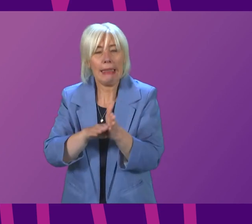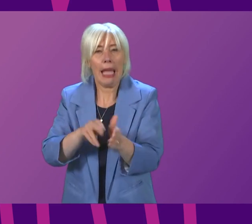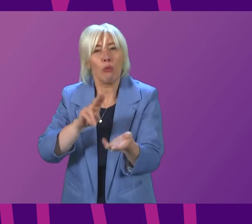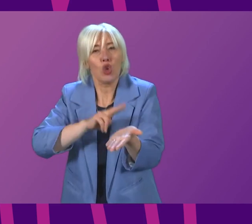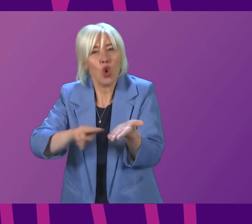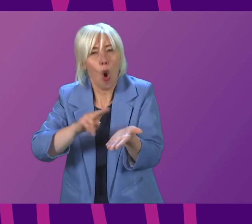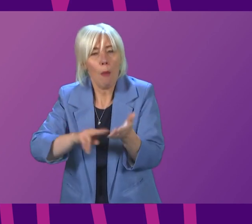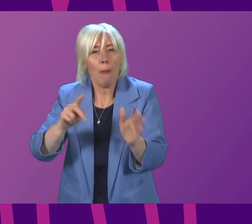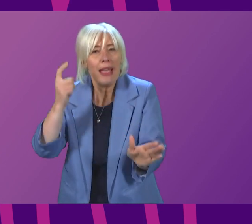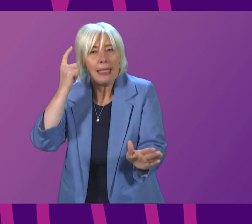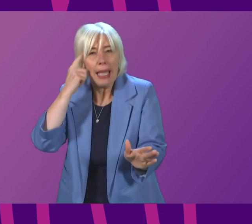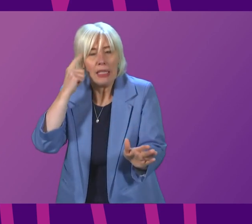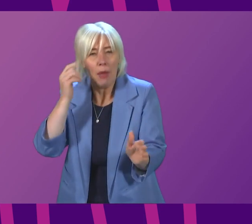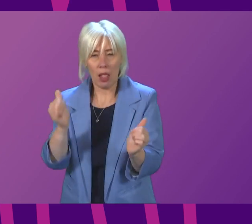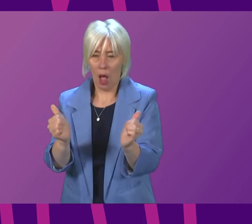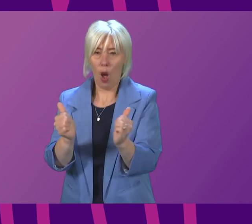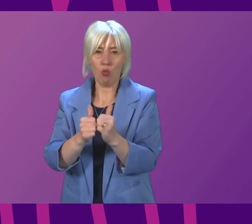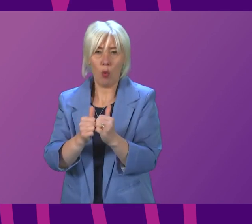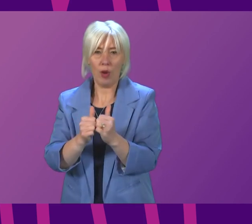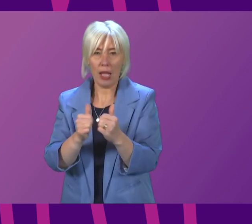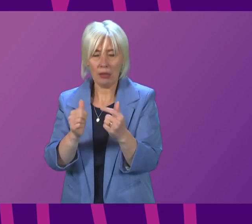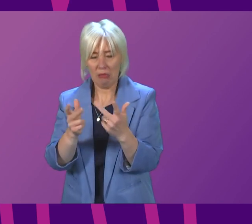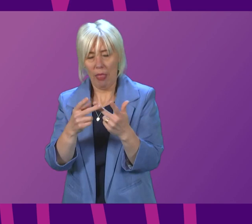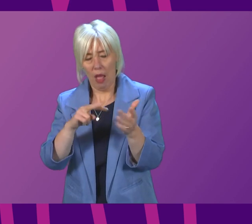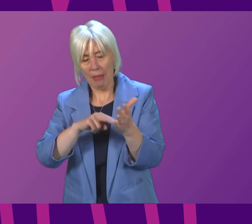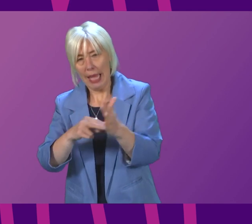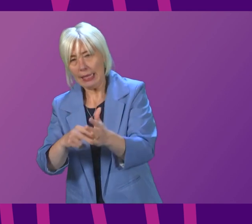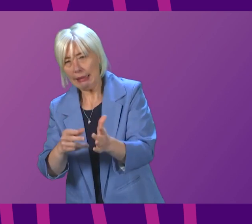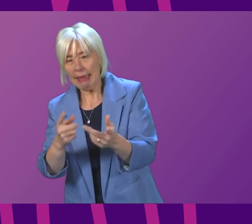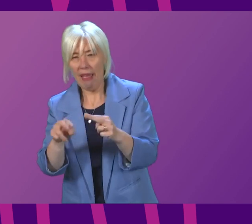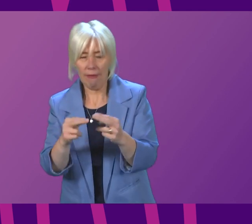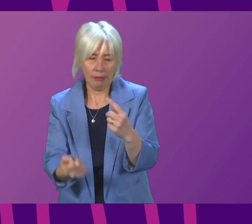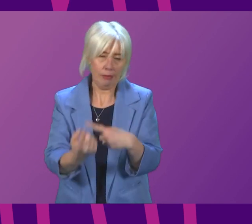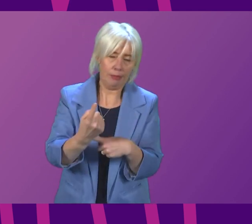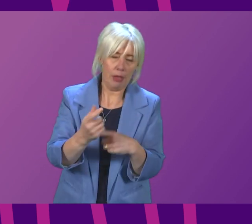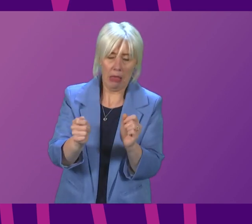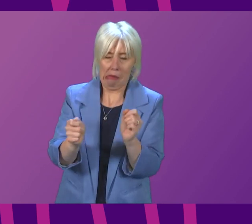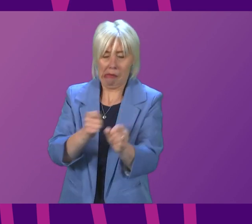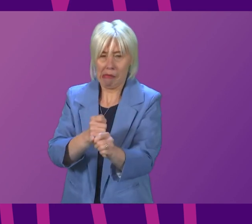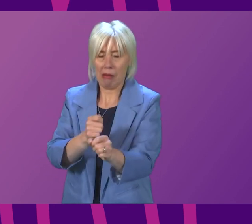have sensible and appropriate contingencies in place in case something happens that makes that impossible.